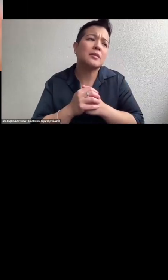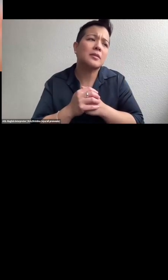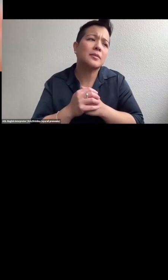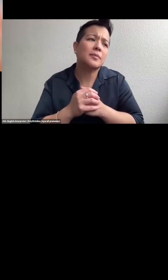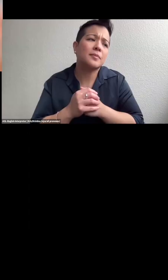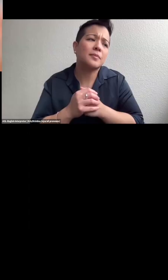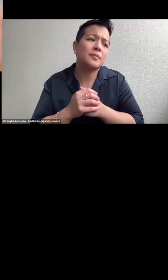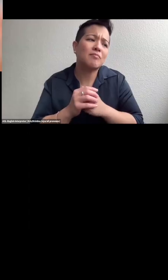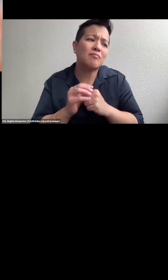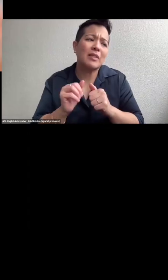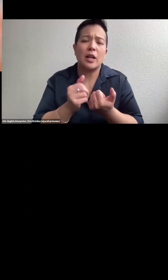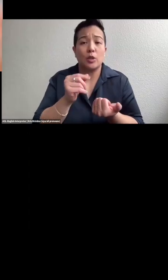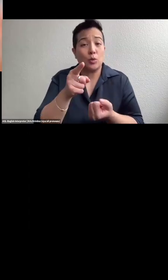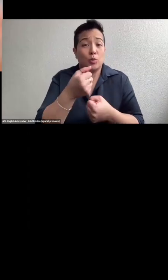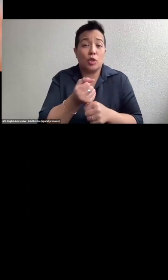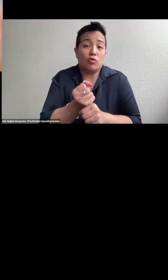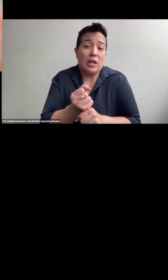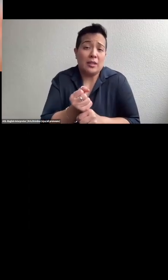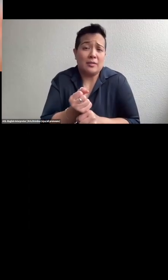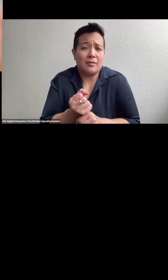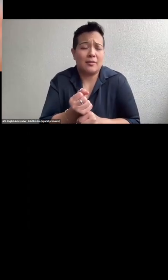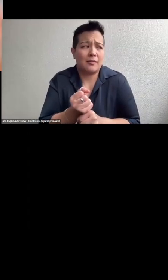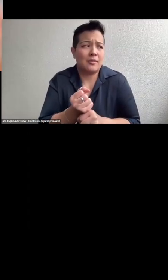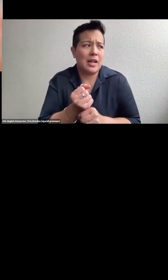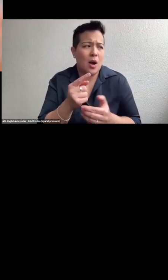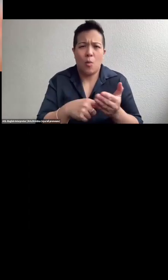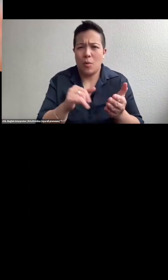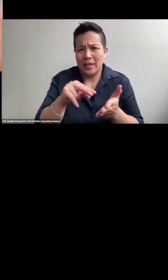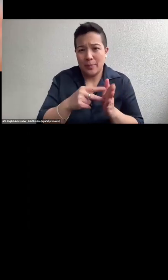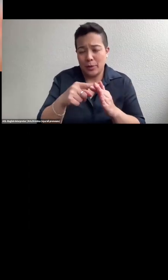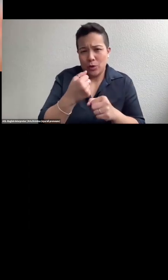do you create and what does it mean to create and co